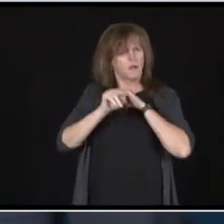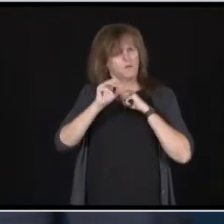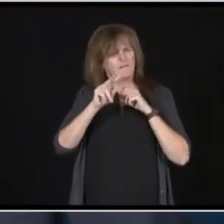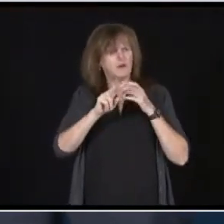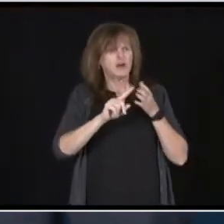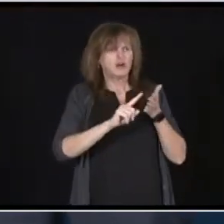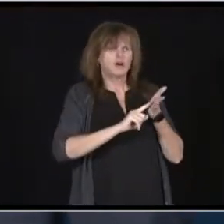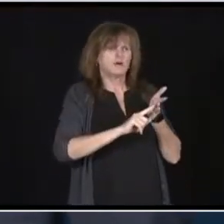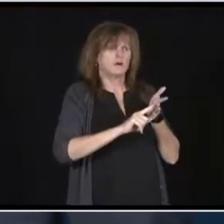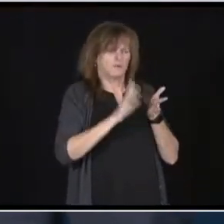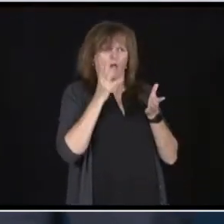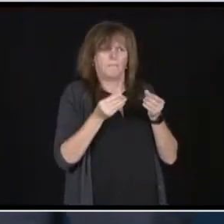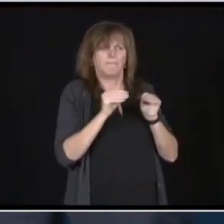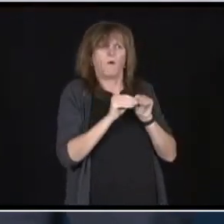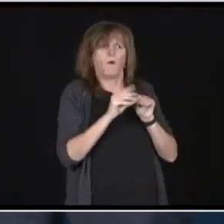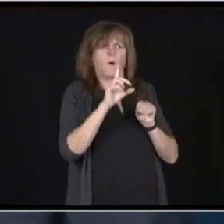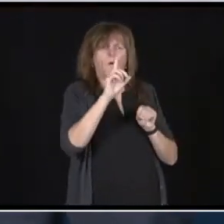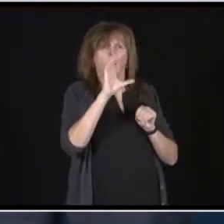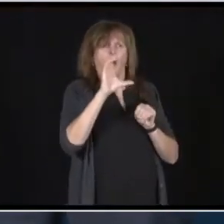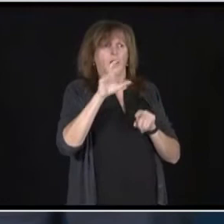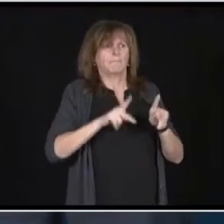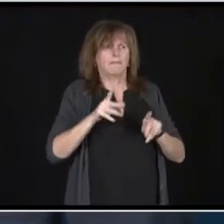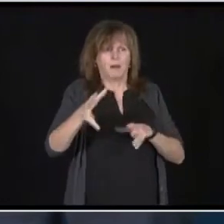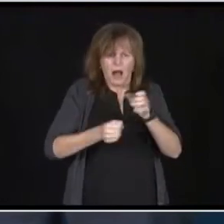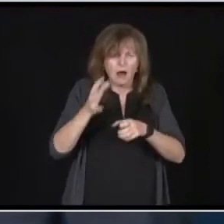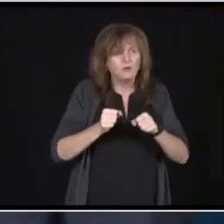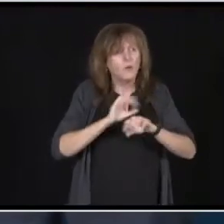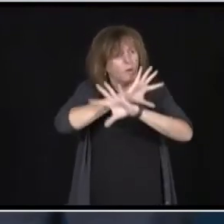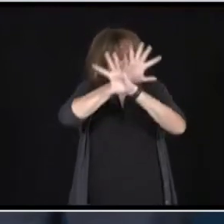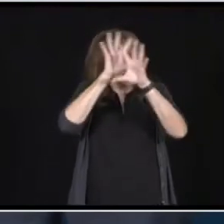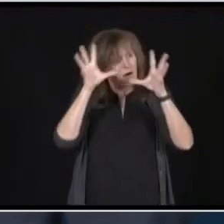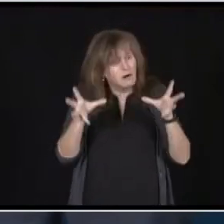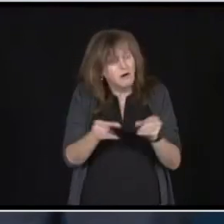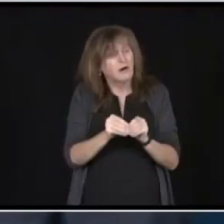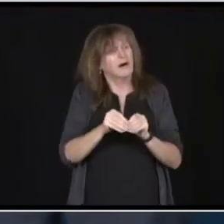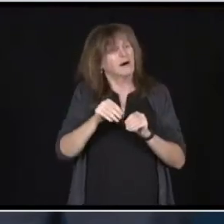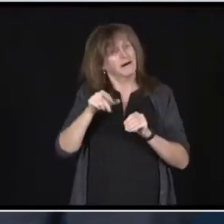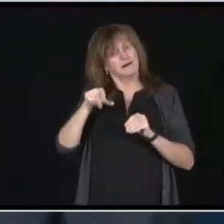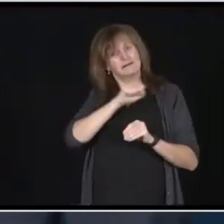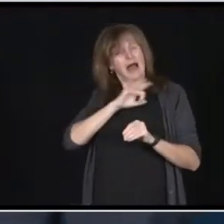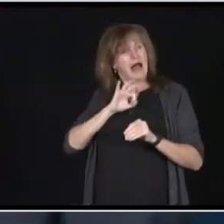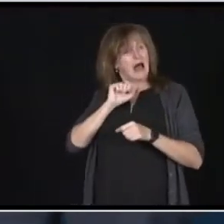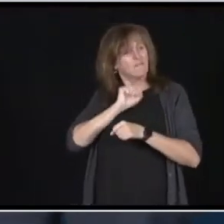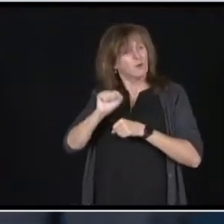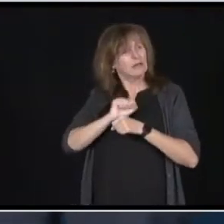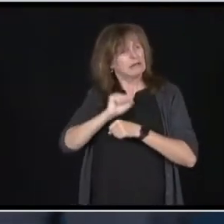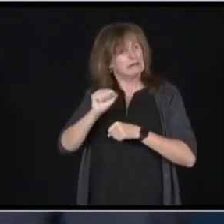will be available by the middle of November. With another 600 recruits from statistics Canada, this'll be the total